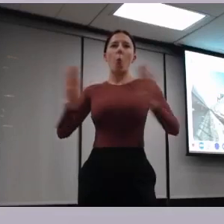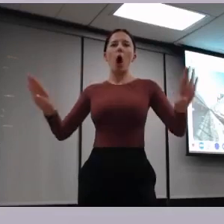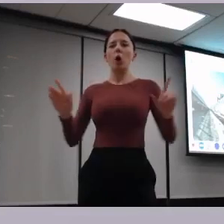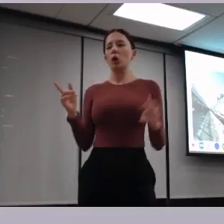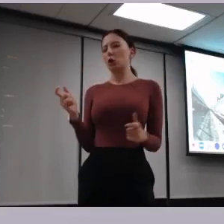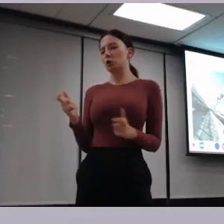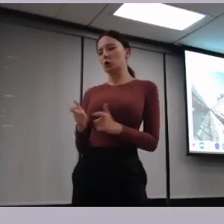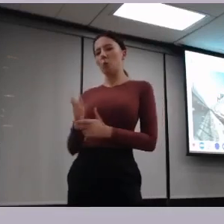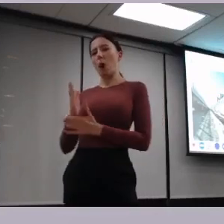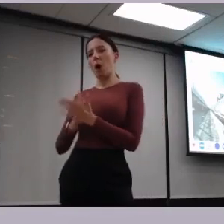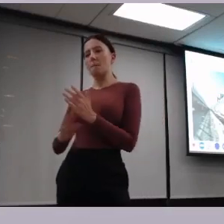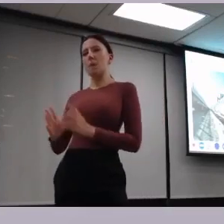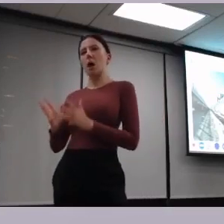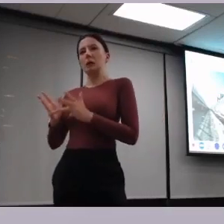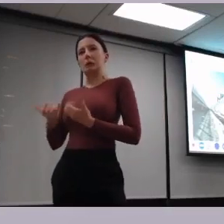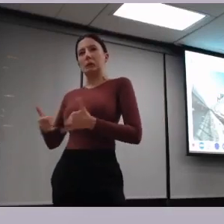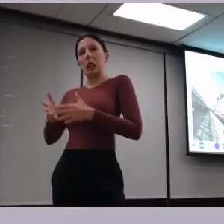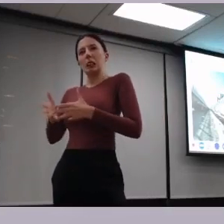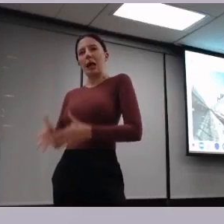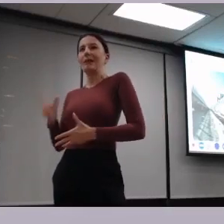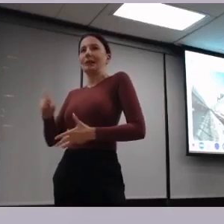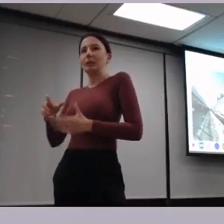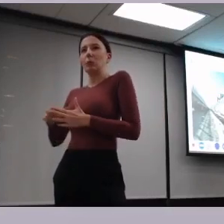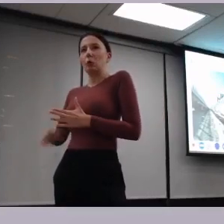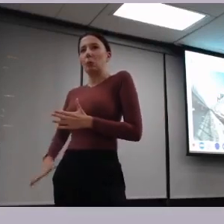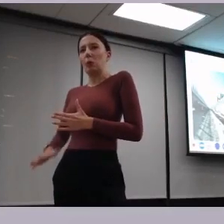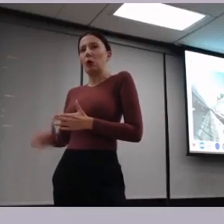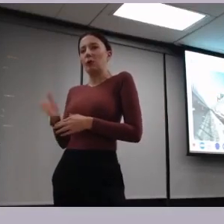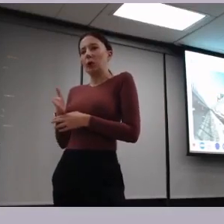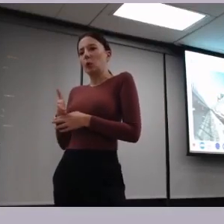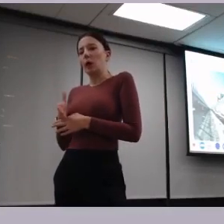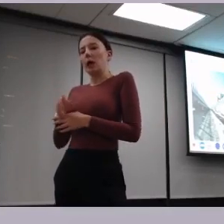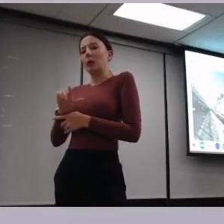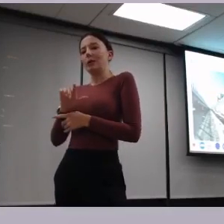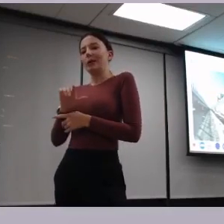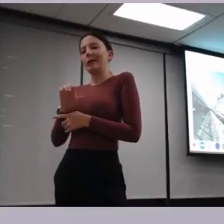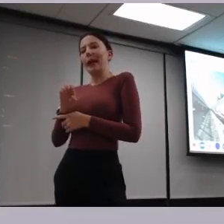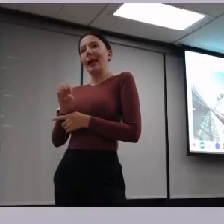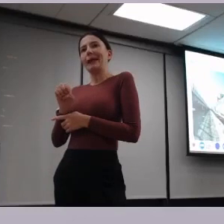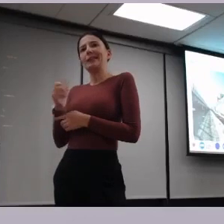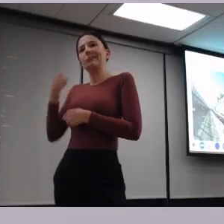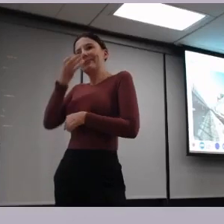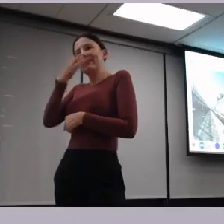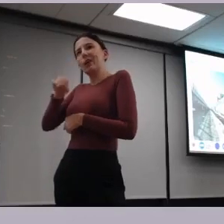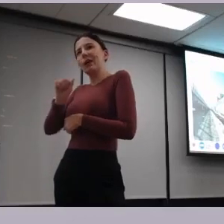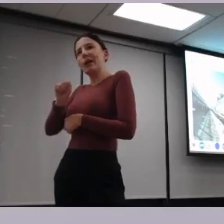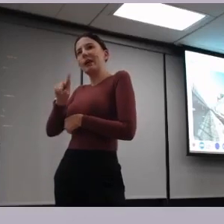within the block of Florence and easily soon you will see the green giant gantry